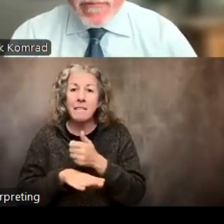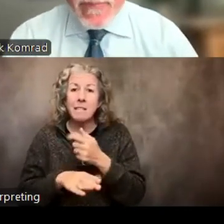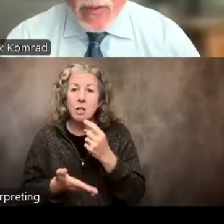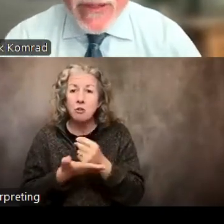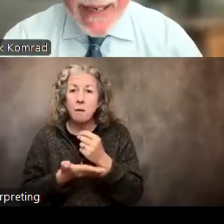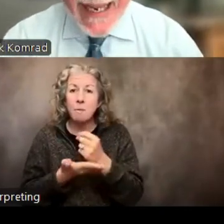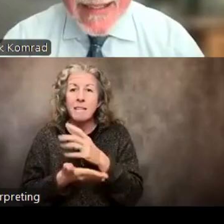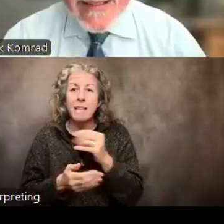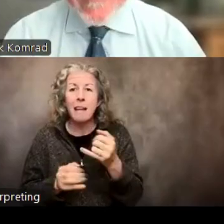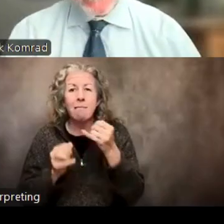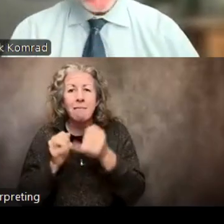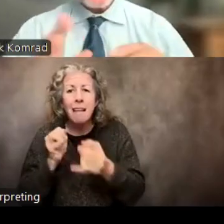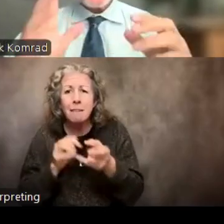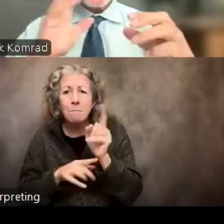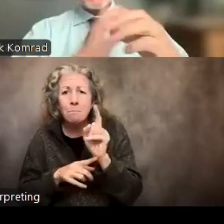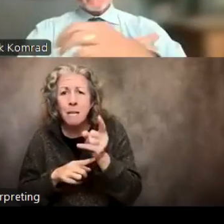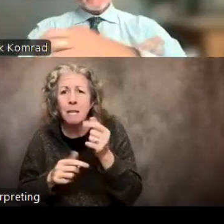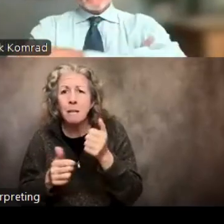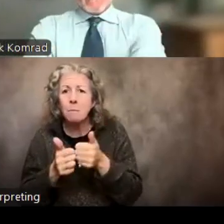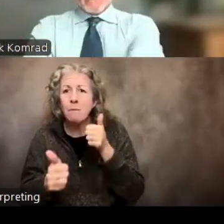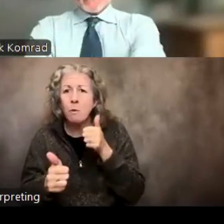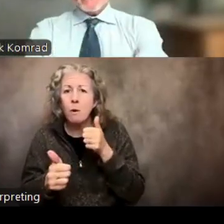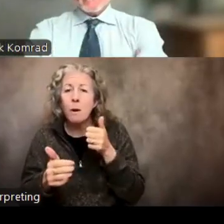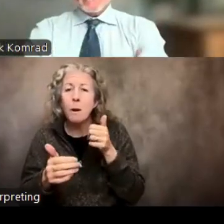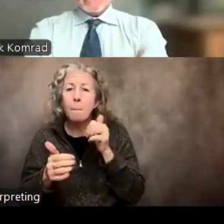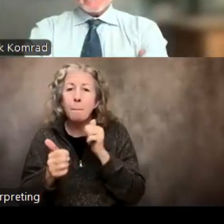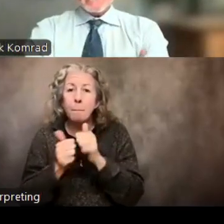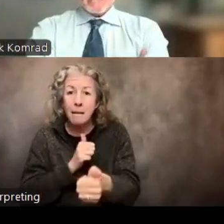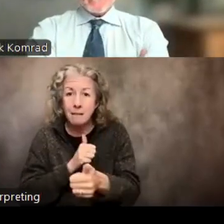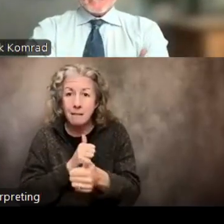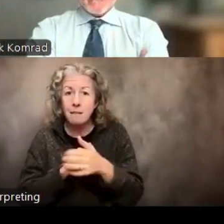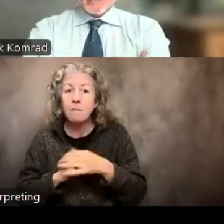bill was passed, they introduced a stipulation that said, Okay,